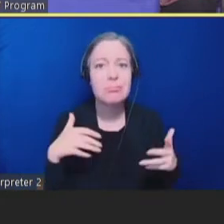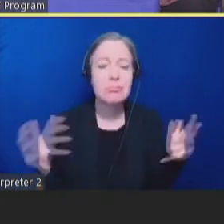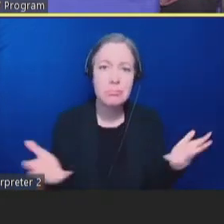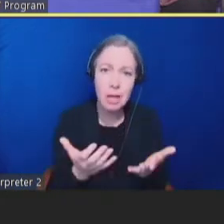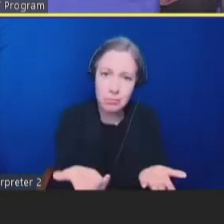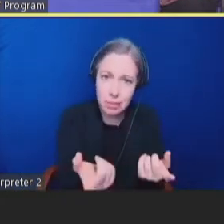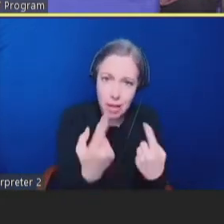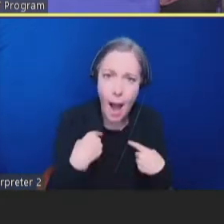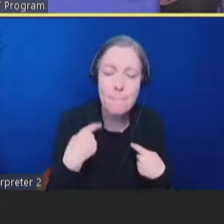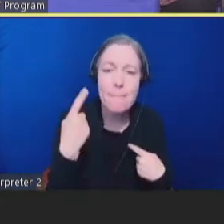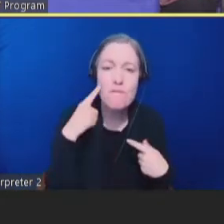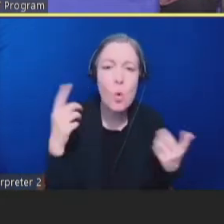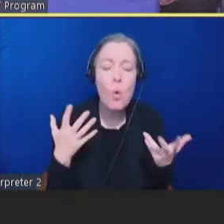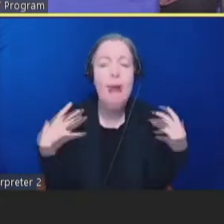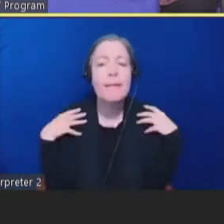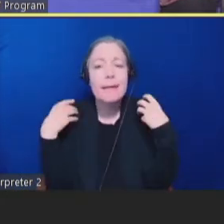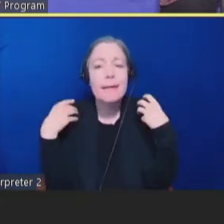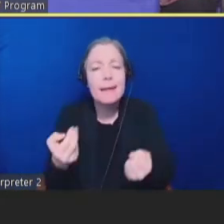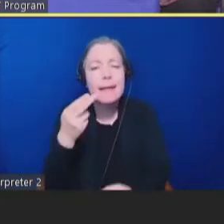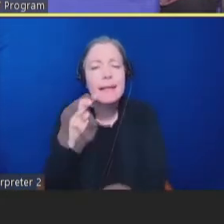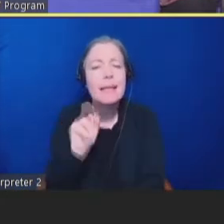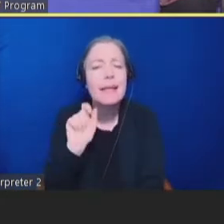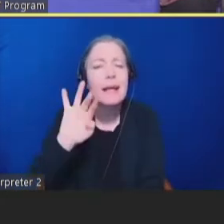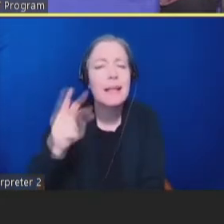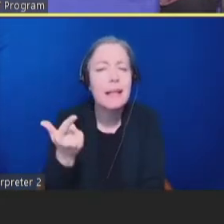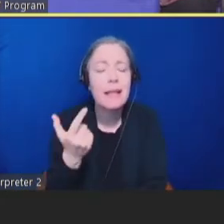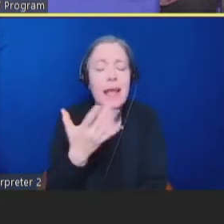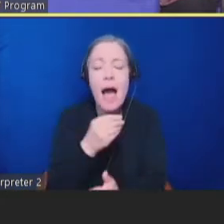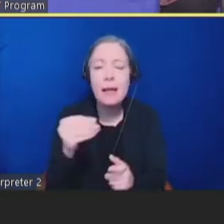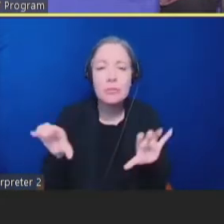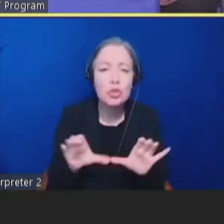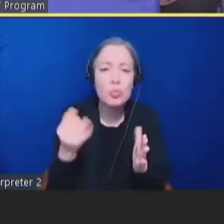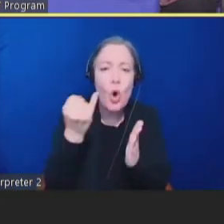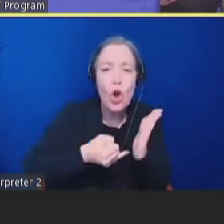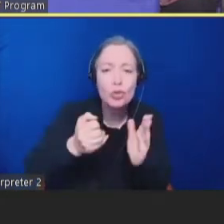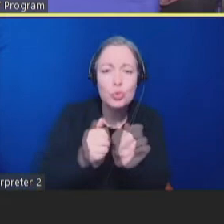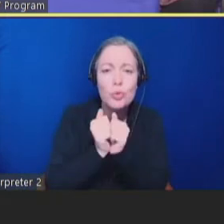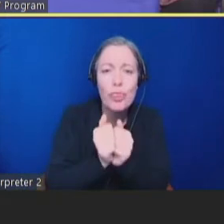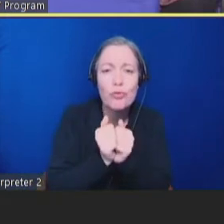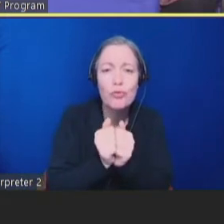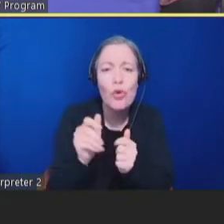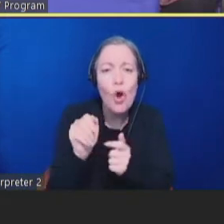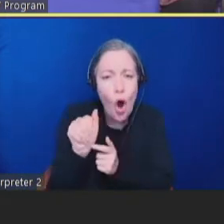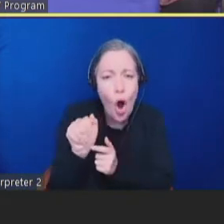heal and to do art, which is healing. And then during those events, during those interactions,